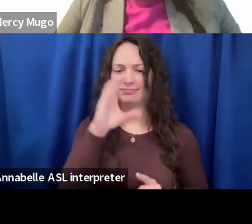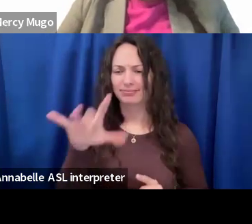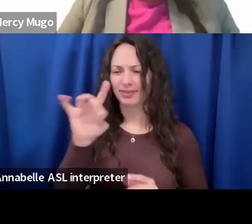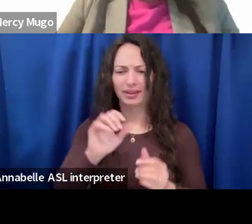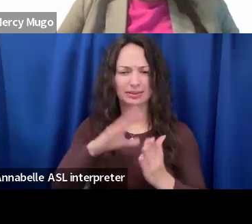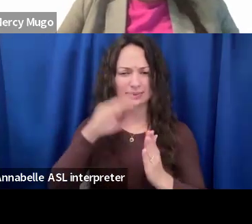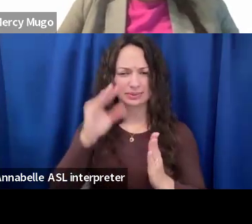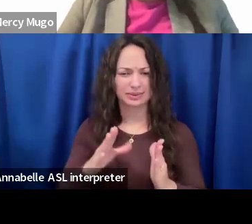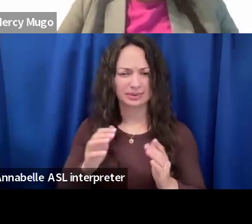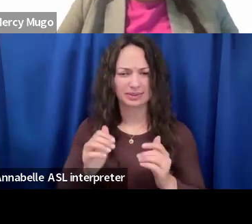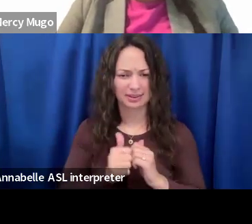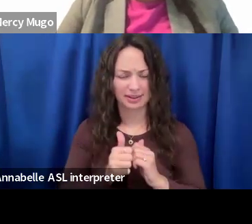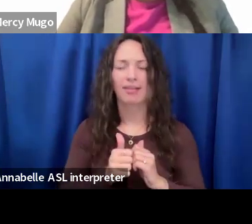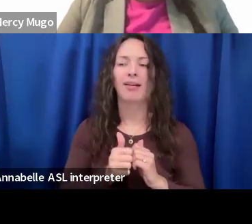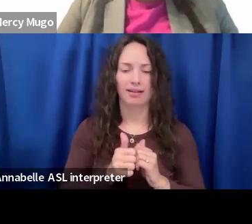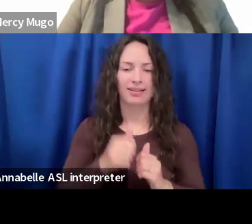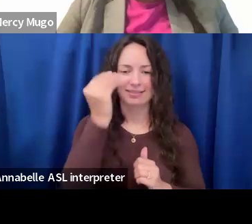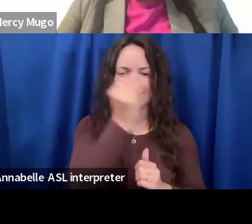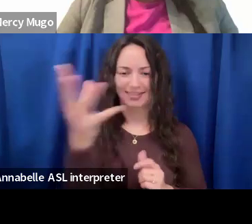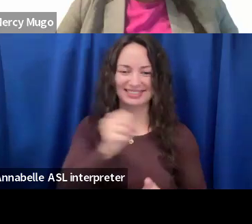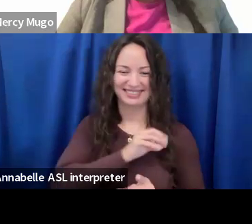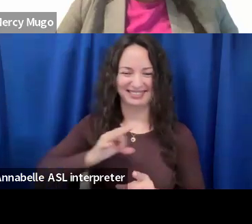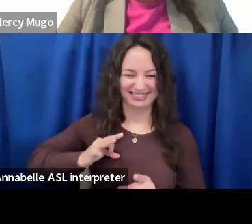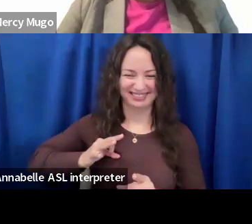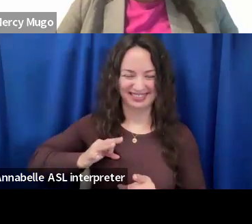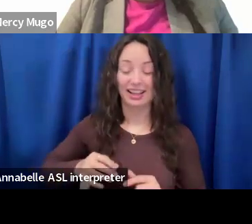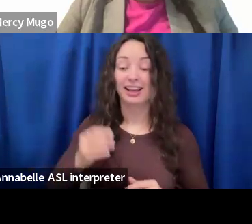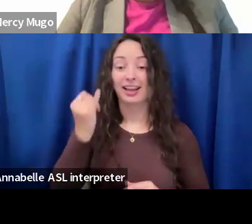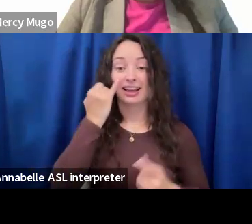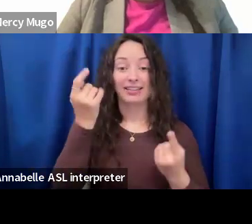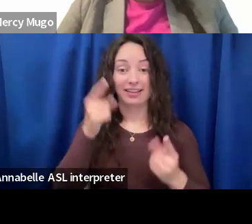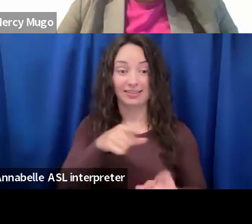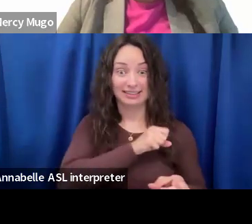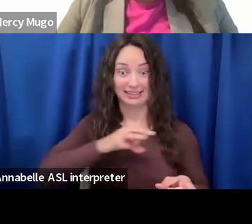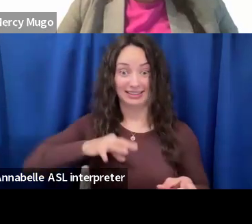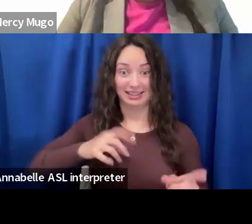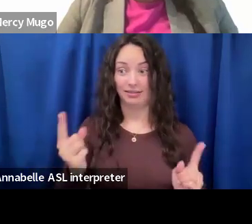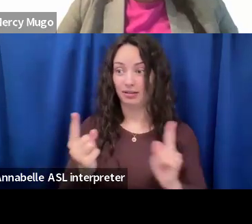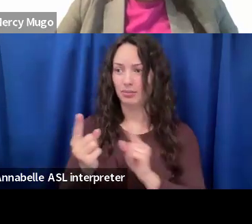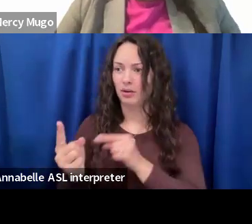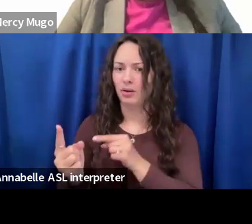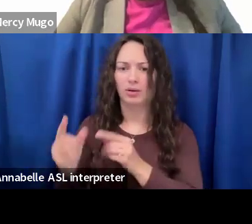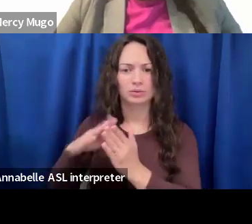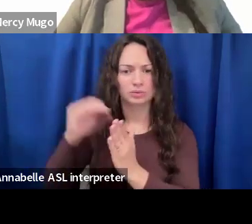out among faculty and often if they would meet a student who was struggling, they would send